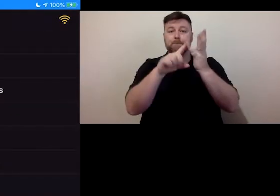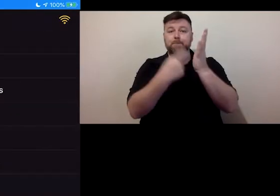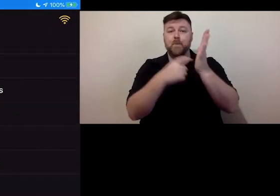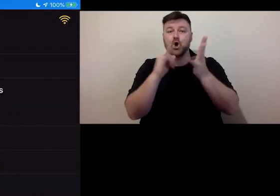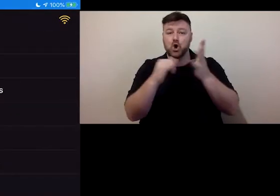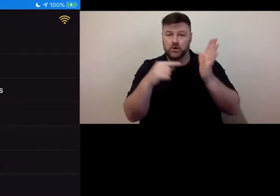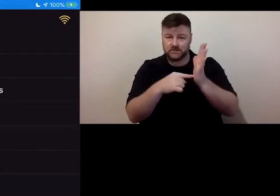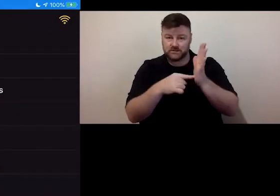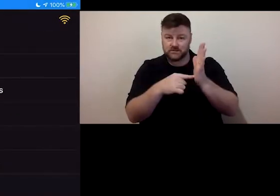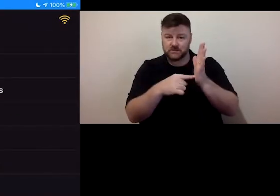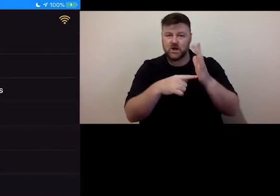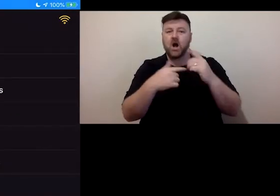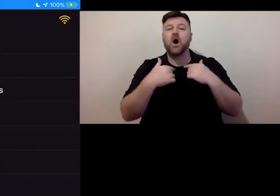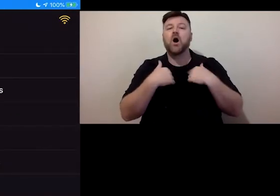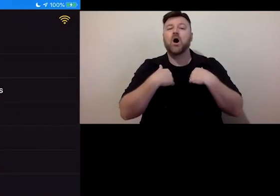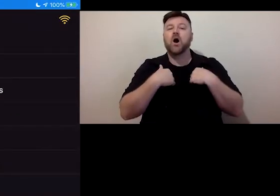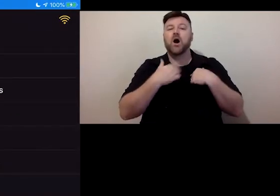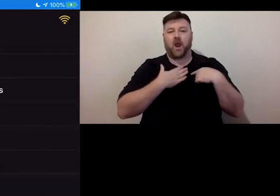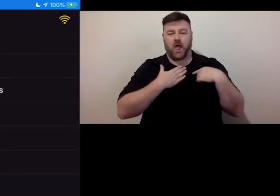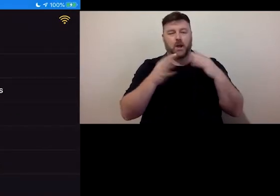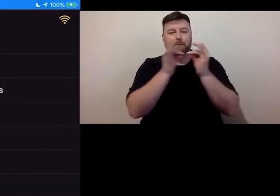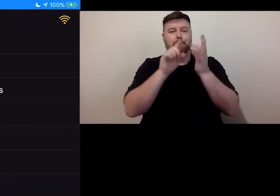I prefer the aesthetics that go with "Burst", but you can